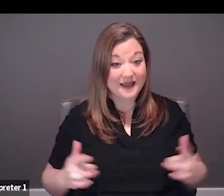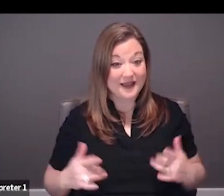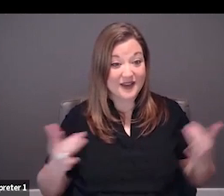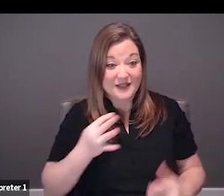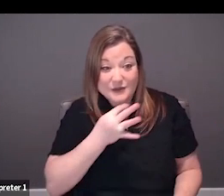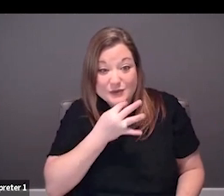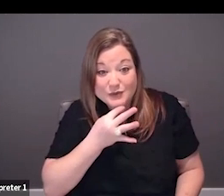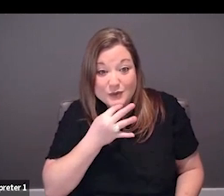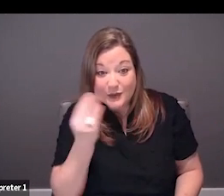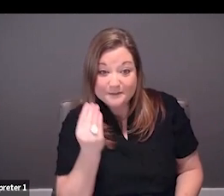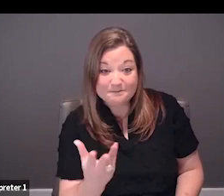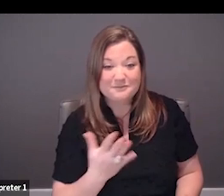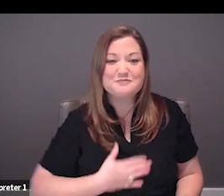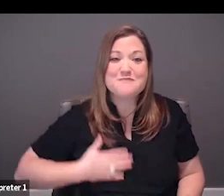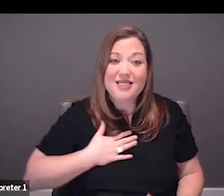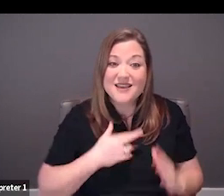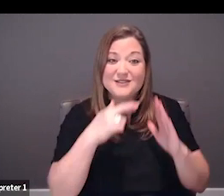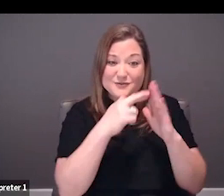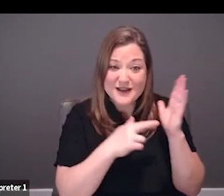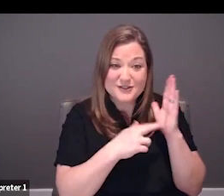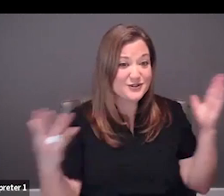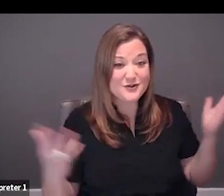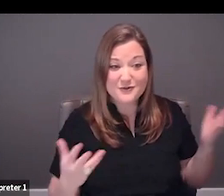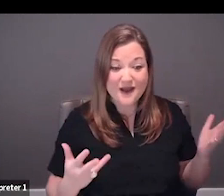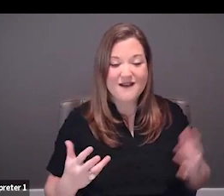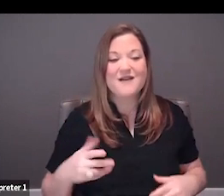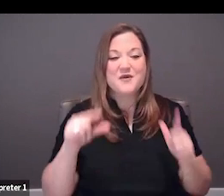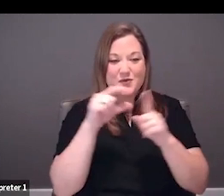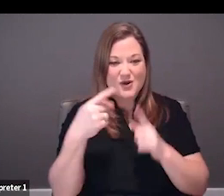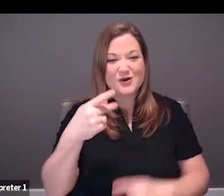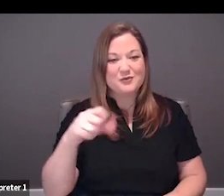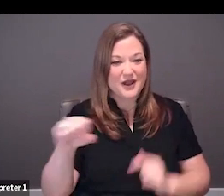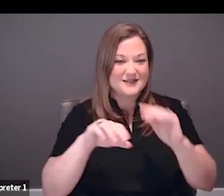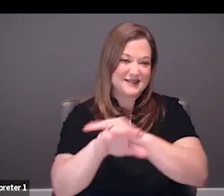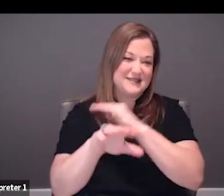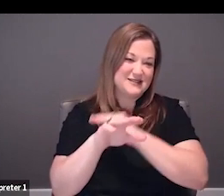please go register, is WordPress Accessibility Day 2024.